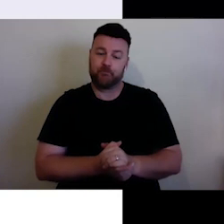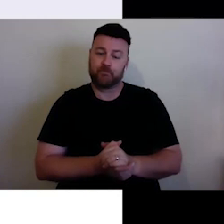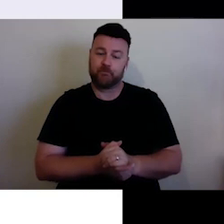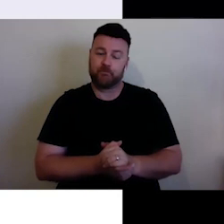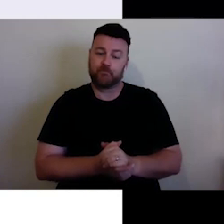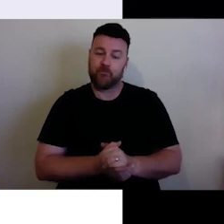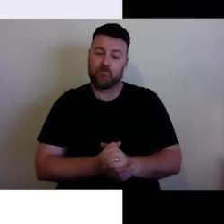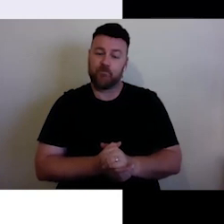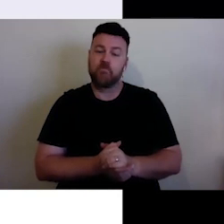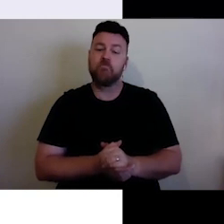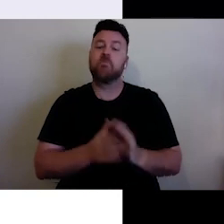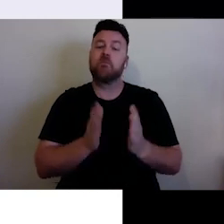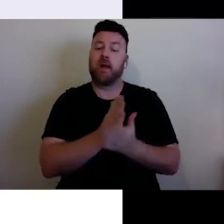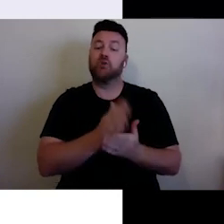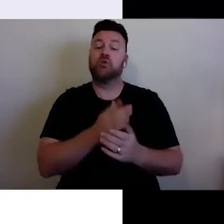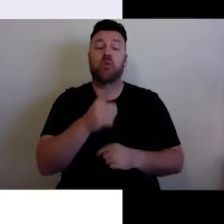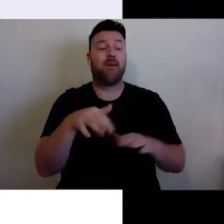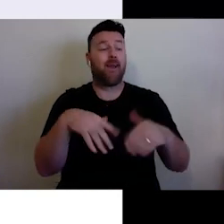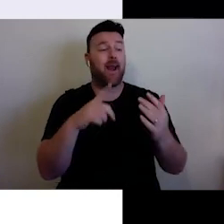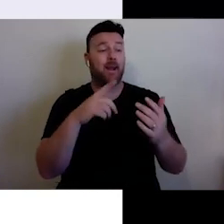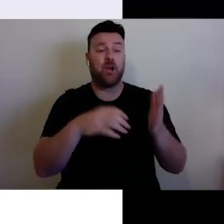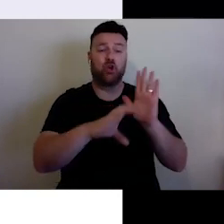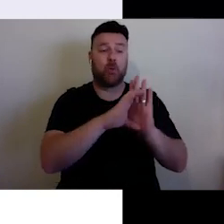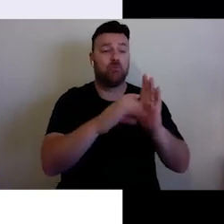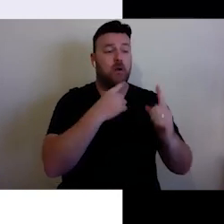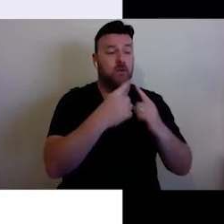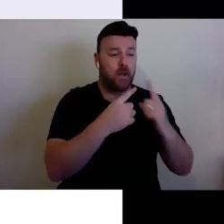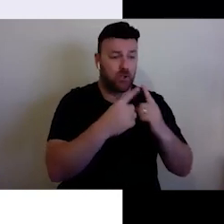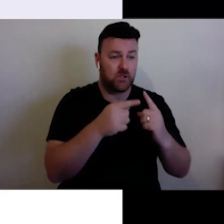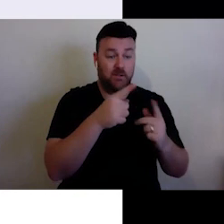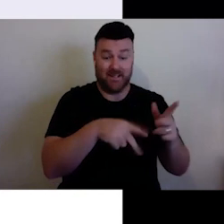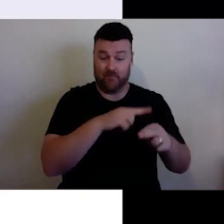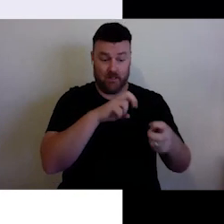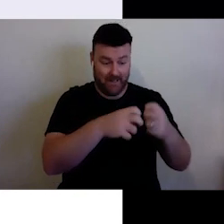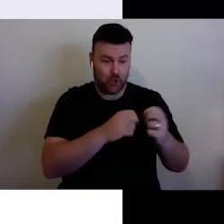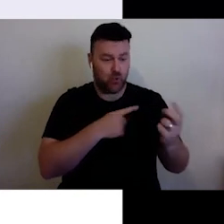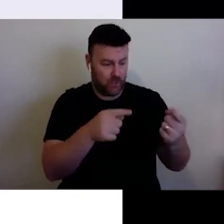copyright material. It becomes an issue - I mean, if you're perform,